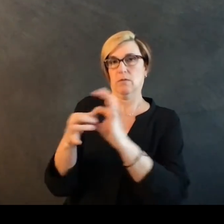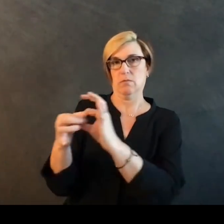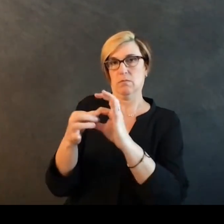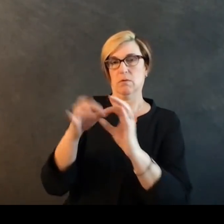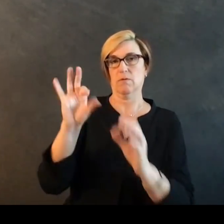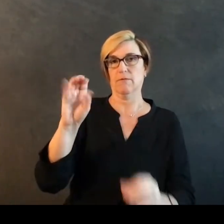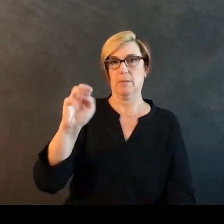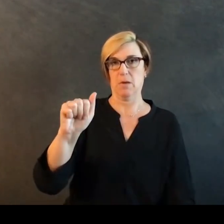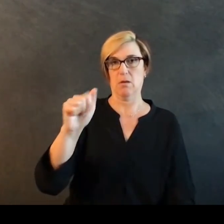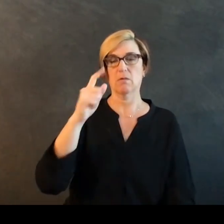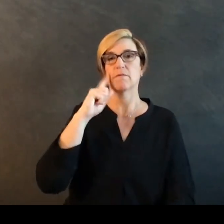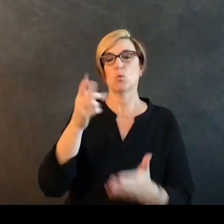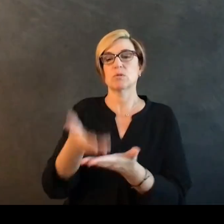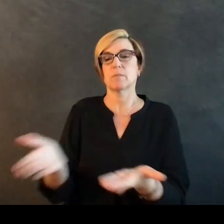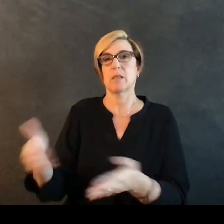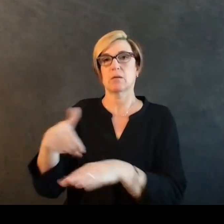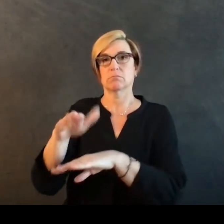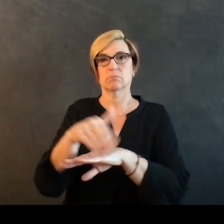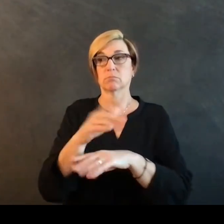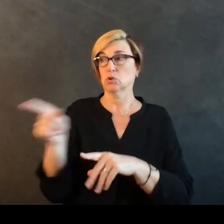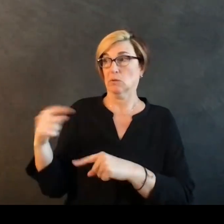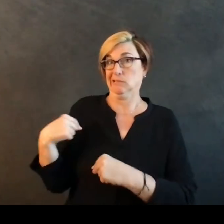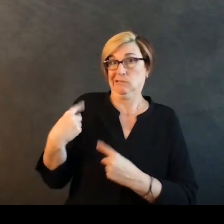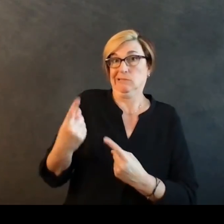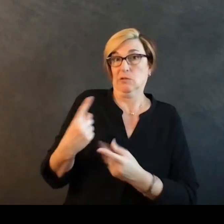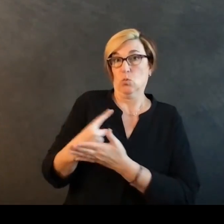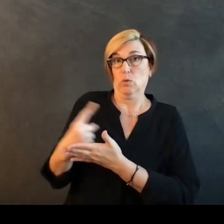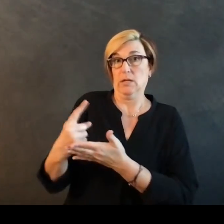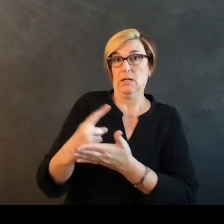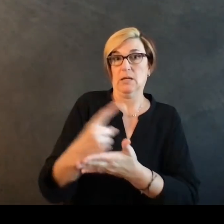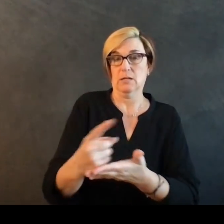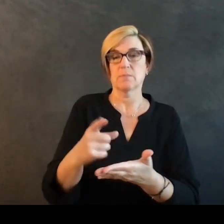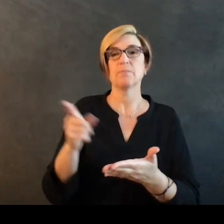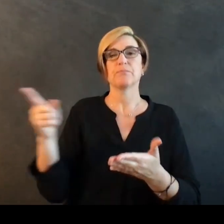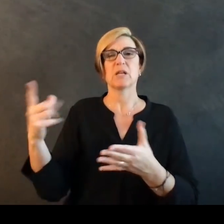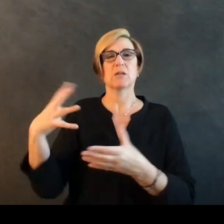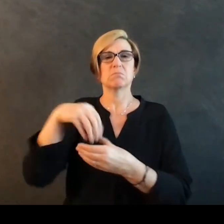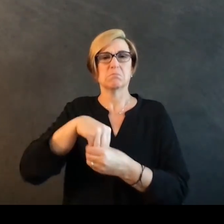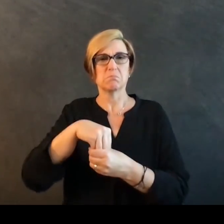he's been leading a working group in conjunction with FEMA that literally has